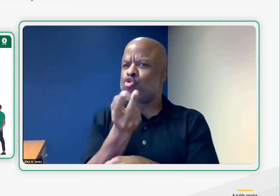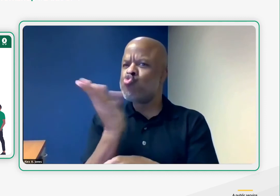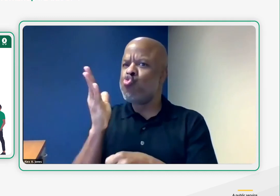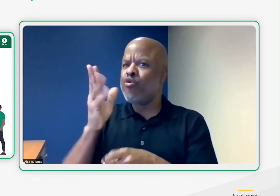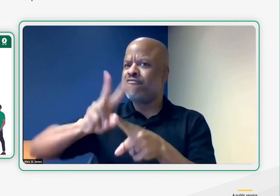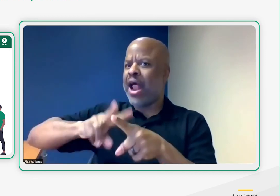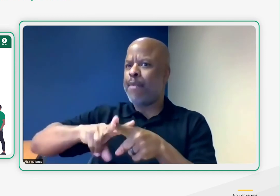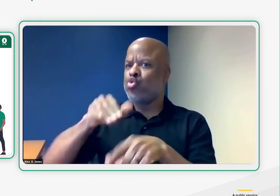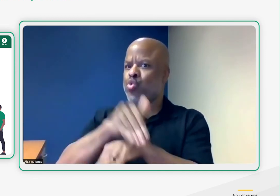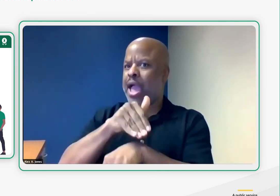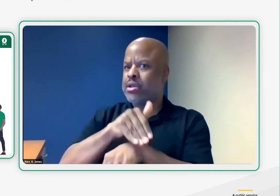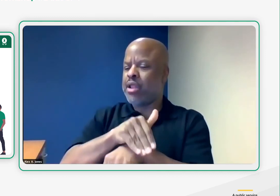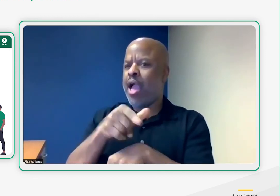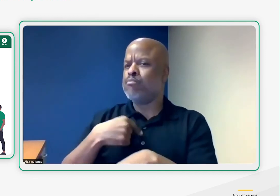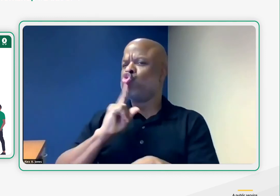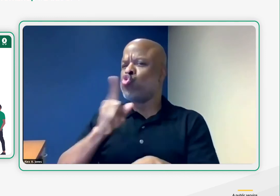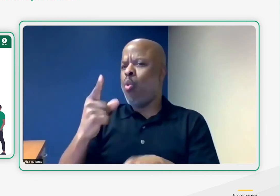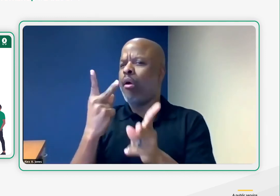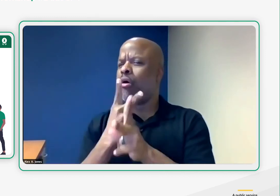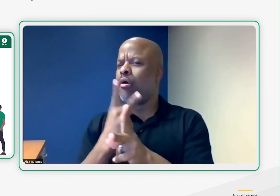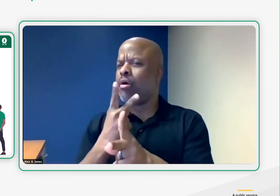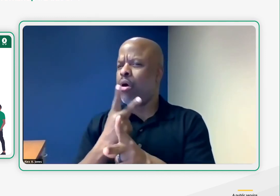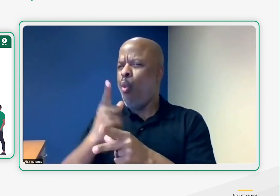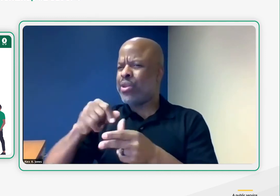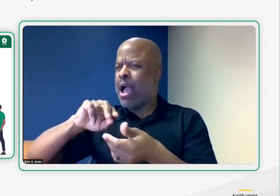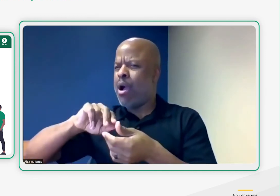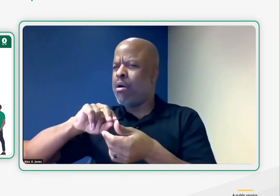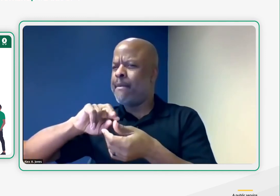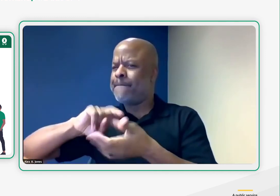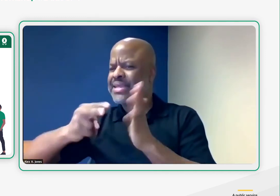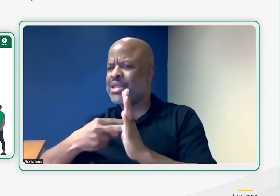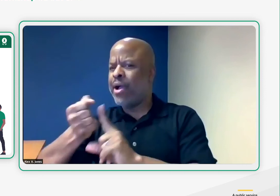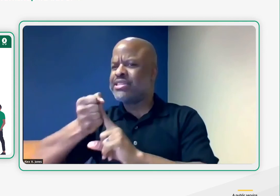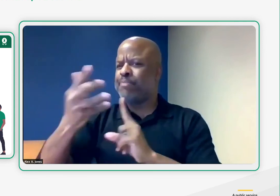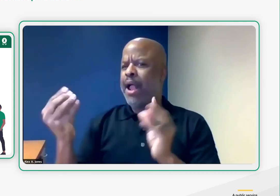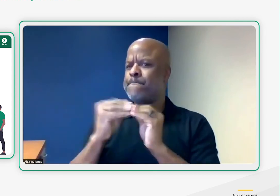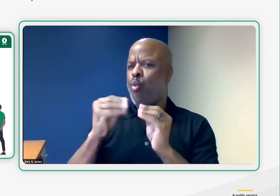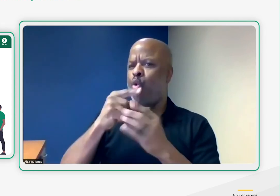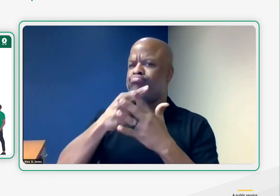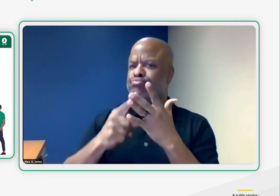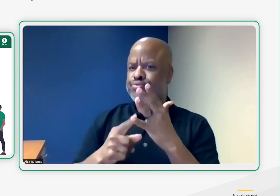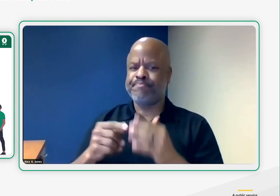And today you've gotten some new vocabulary and things that you can look into.